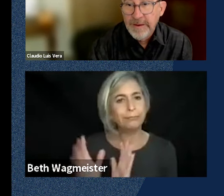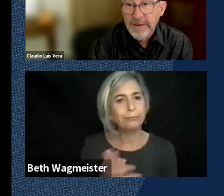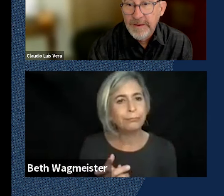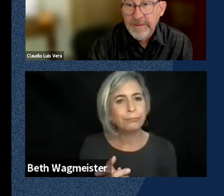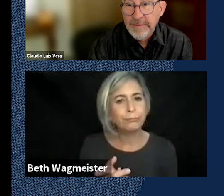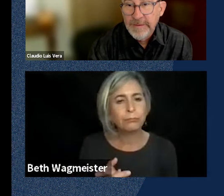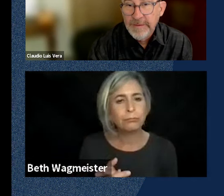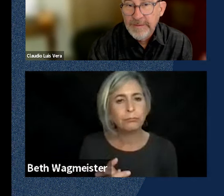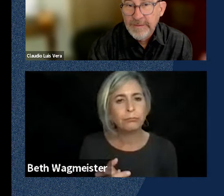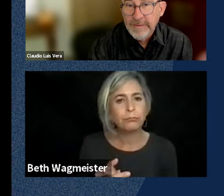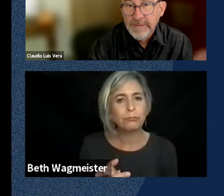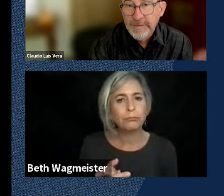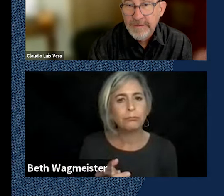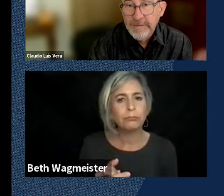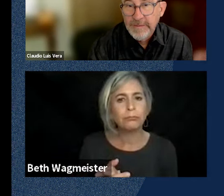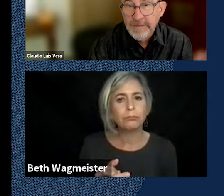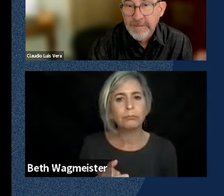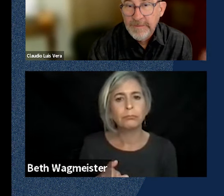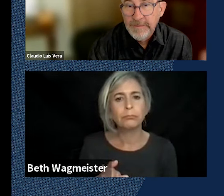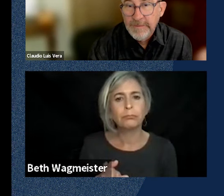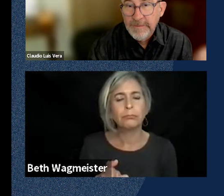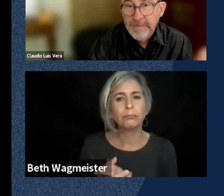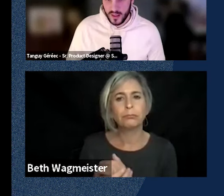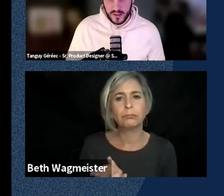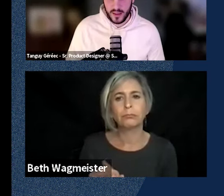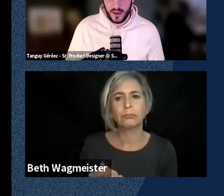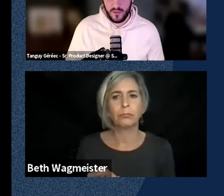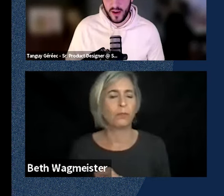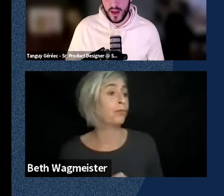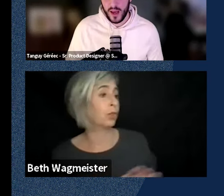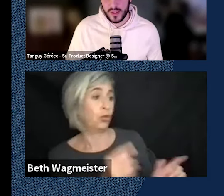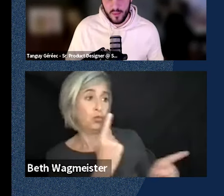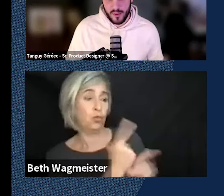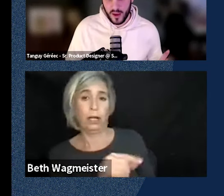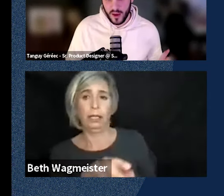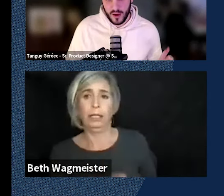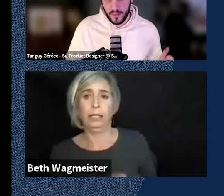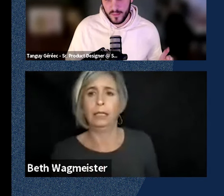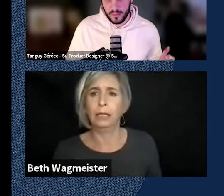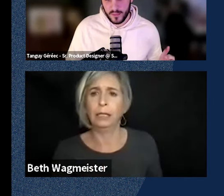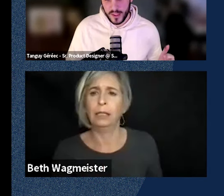Yeah, exactly. If I can add something.